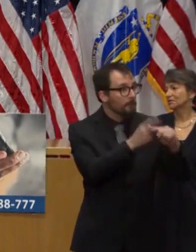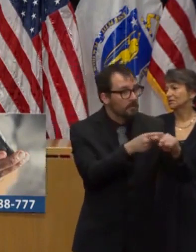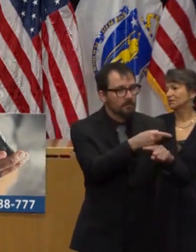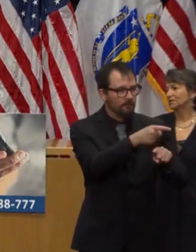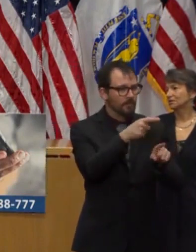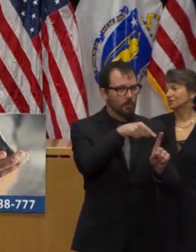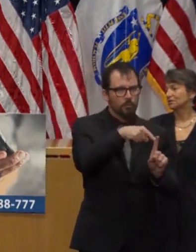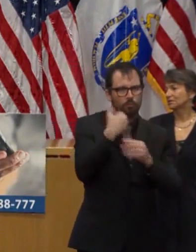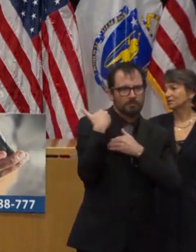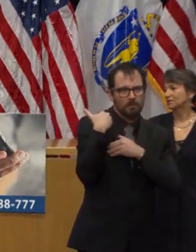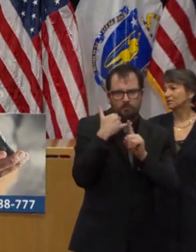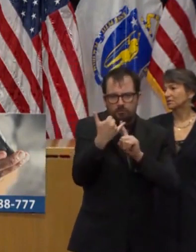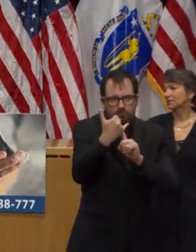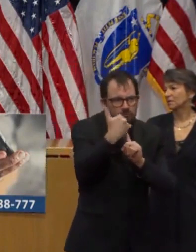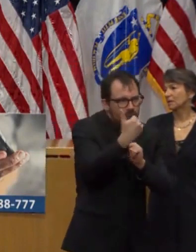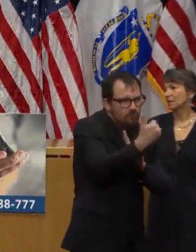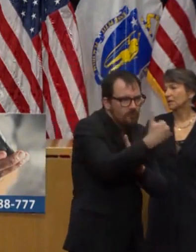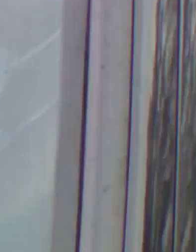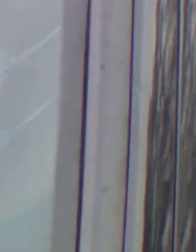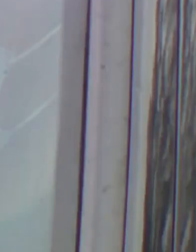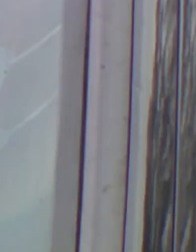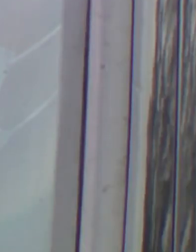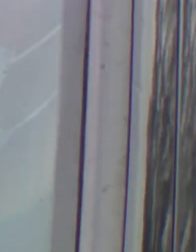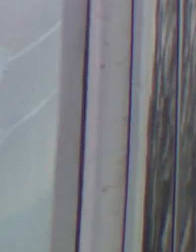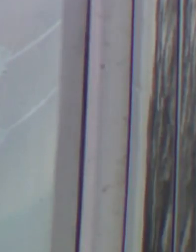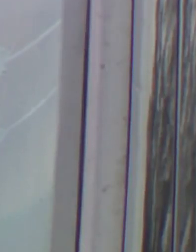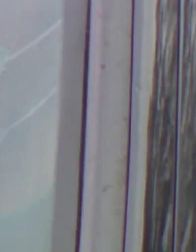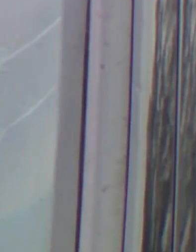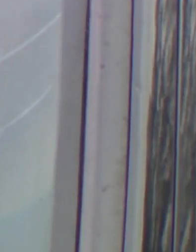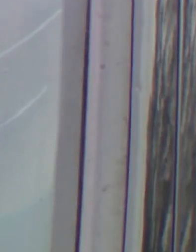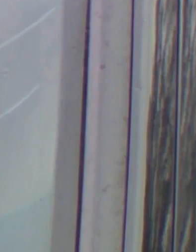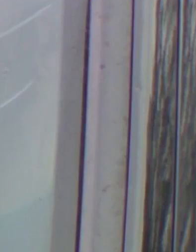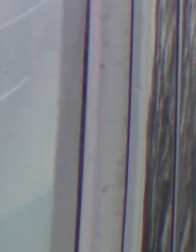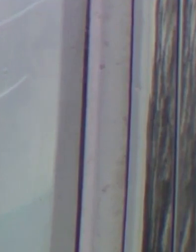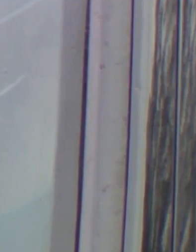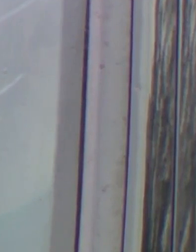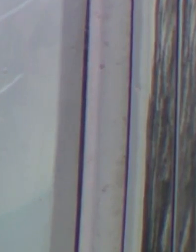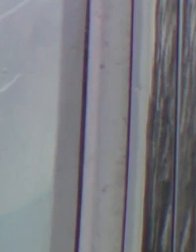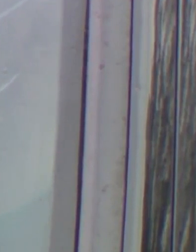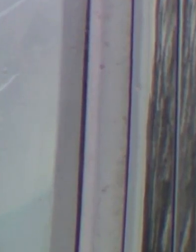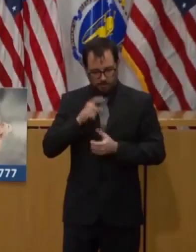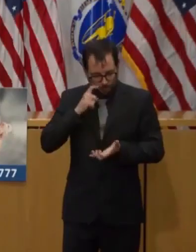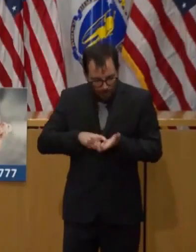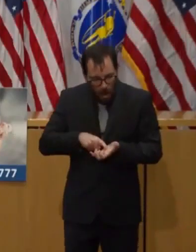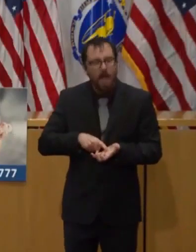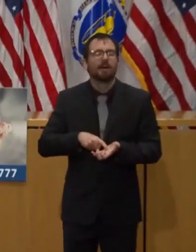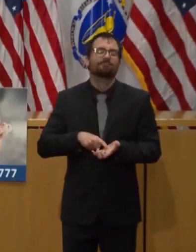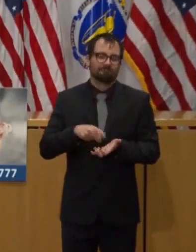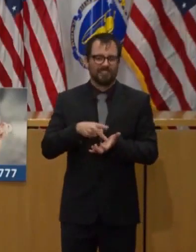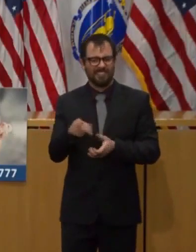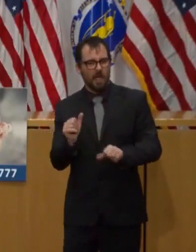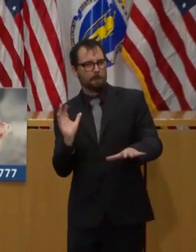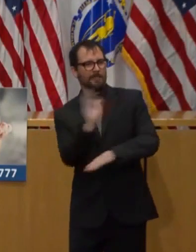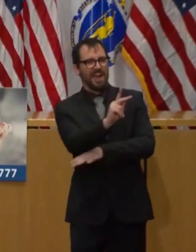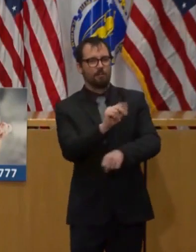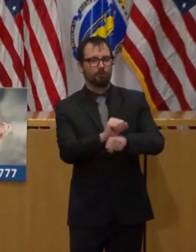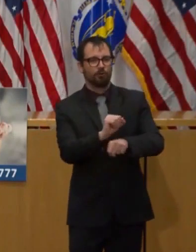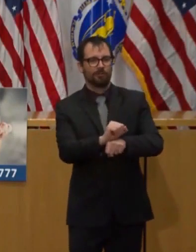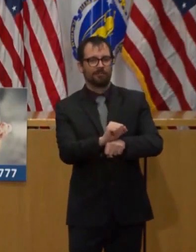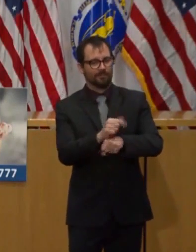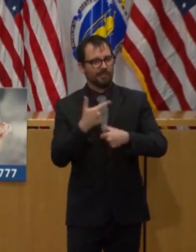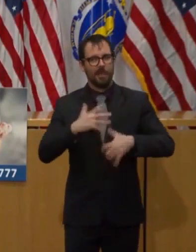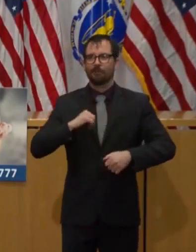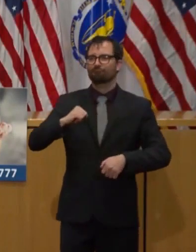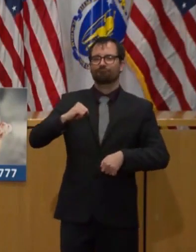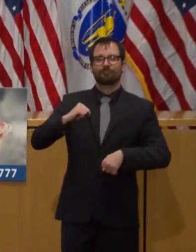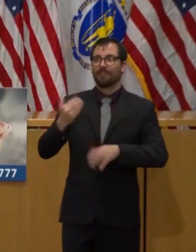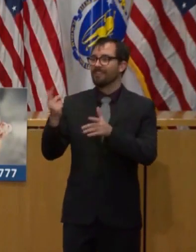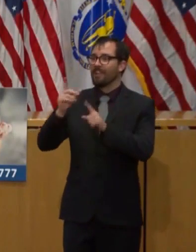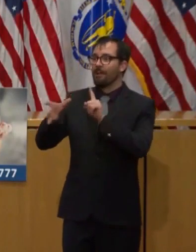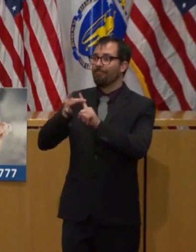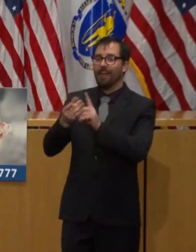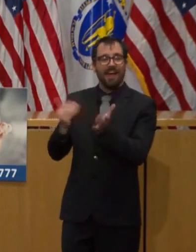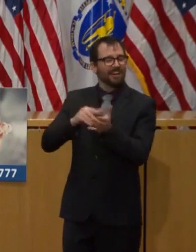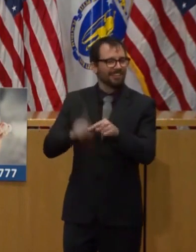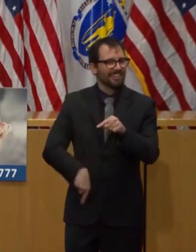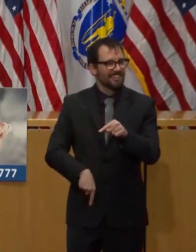STAFF WILL CONTACT COVID-19 PATIENTS TO LEARN ABOUT THEIR RECENT ACTIVITIES AND INSURE THAT THEY'RE TAKING APPROPRIATE STEPS TO GET HEALTHY AND TO NOT SPREAD THE VIRUS.